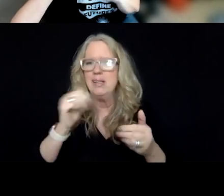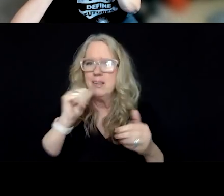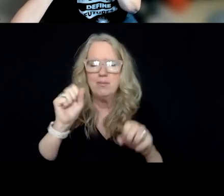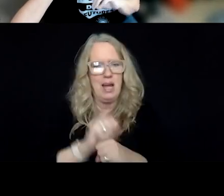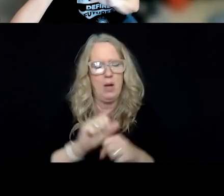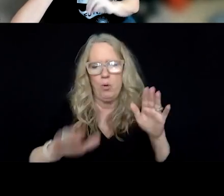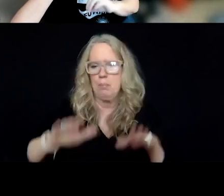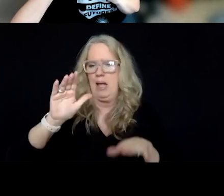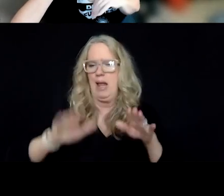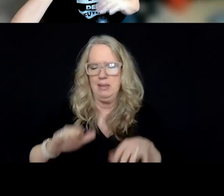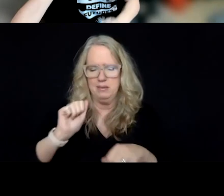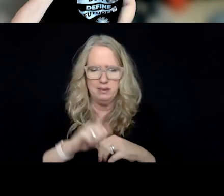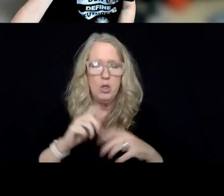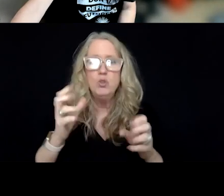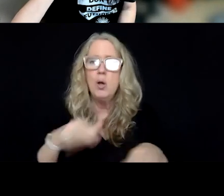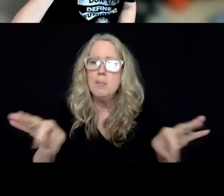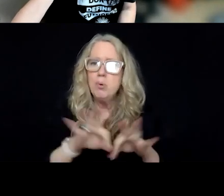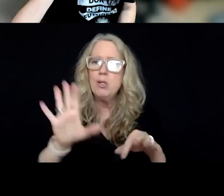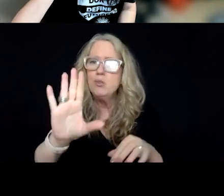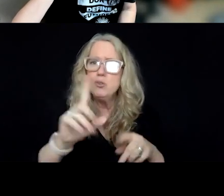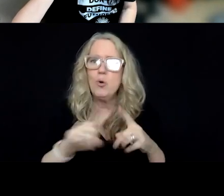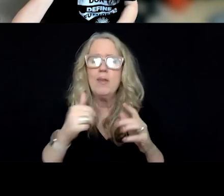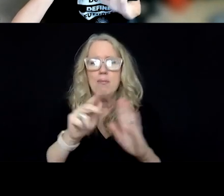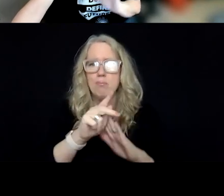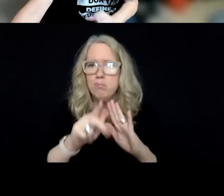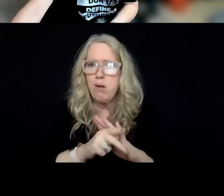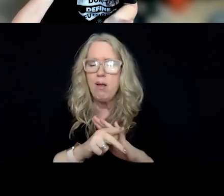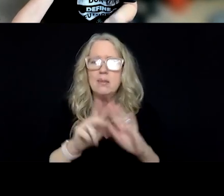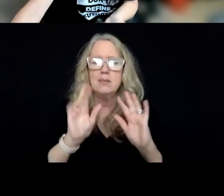SO MAKERING SURE THAT THE ORGANIZATION HAS POLICIES THAT SUPPORTS